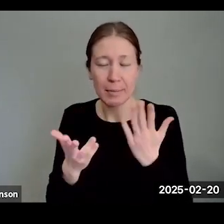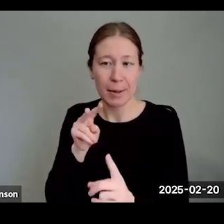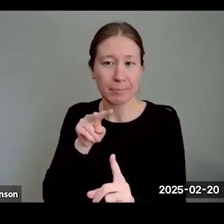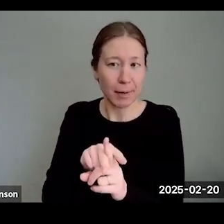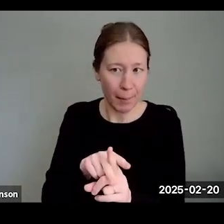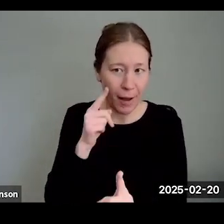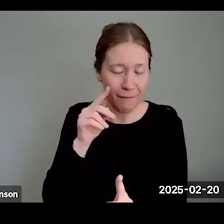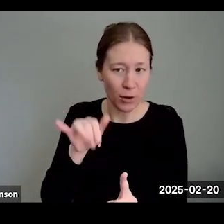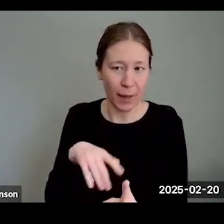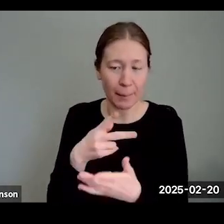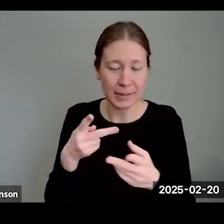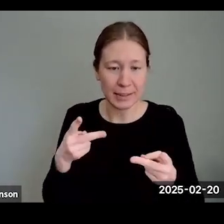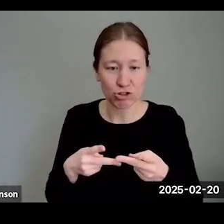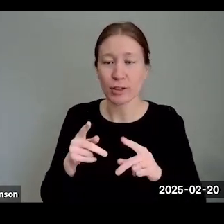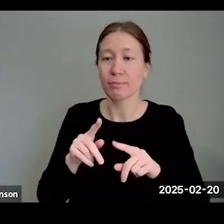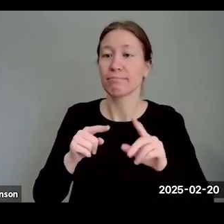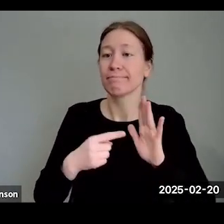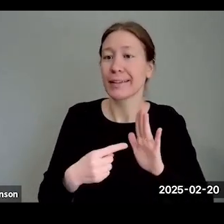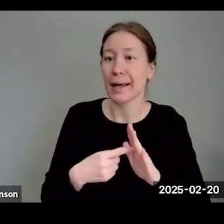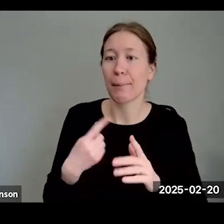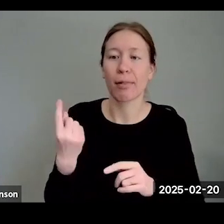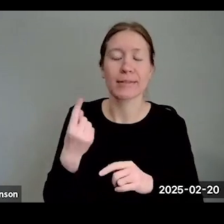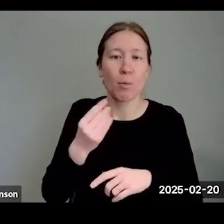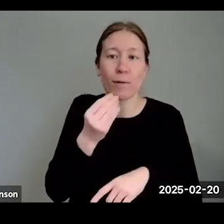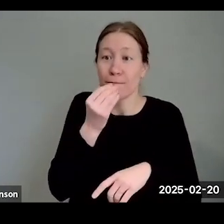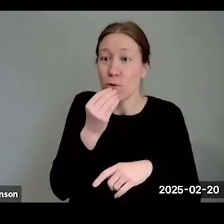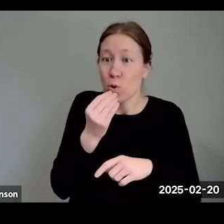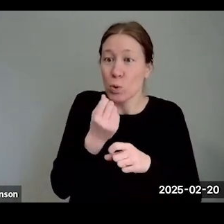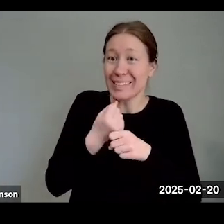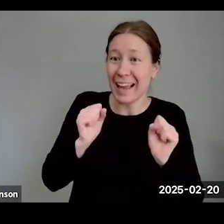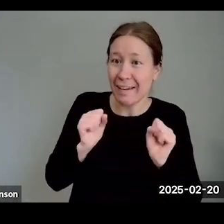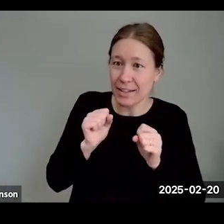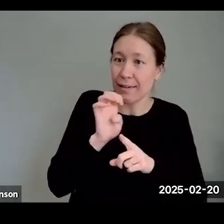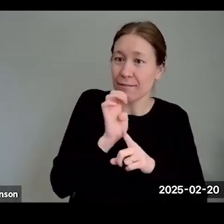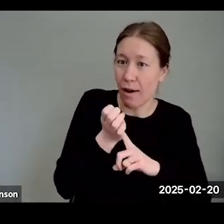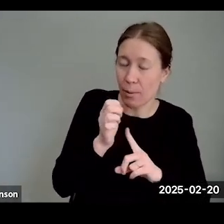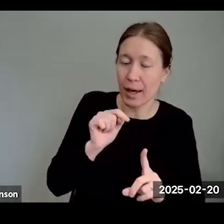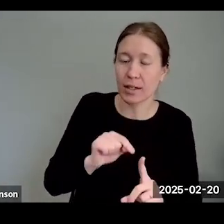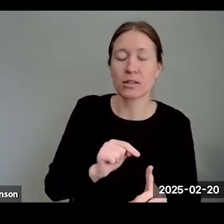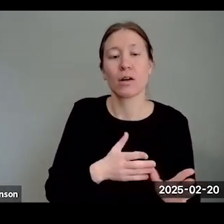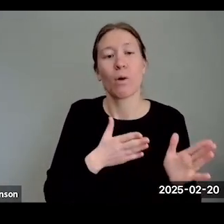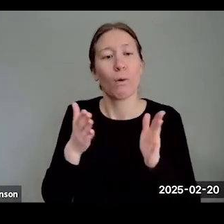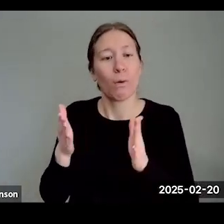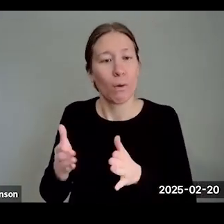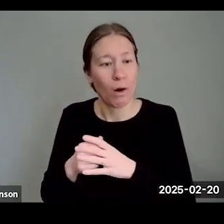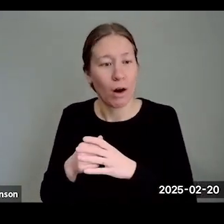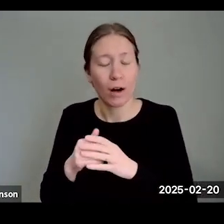So for example, someone working in food safety or someone who might be working under the Fair Housing Act